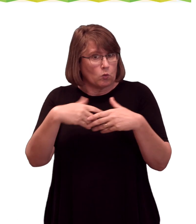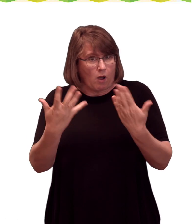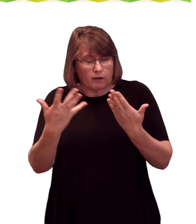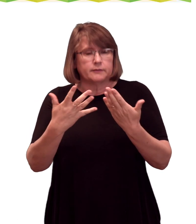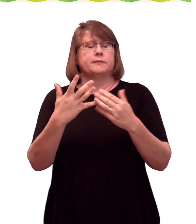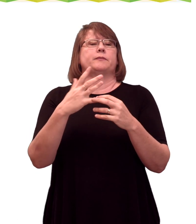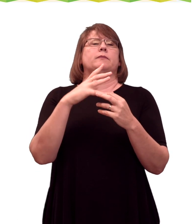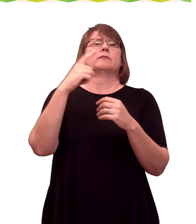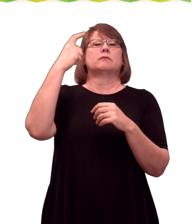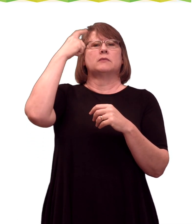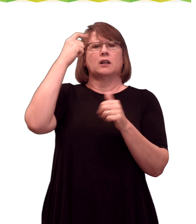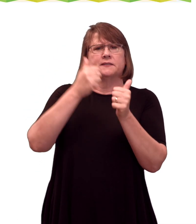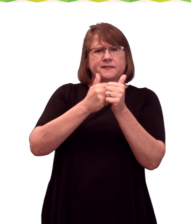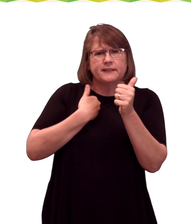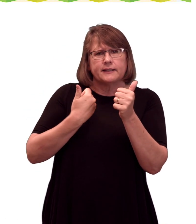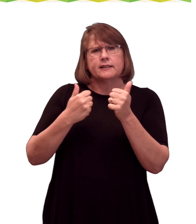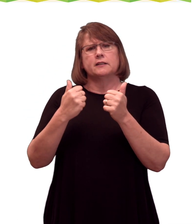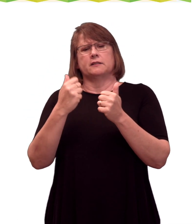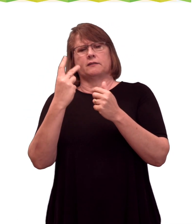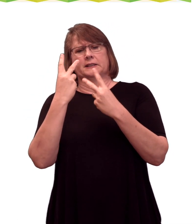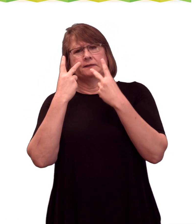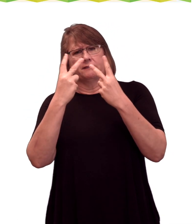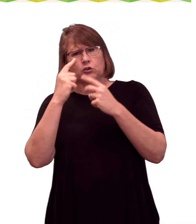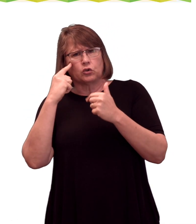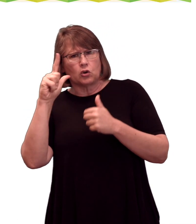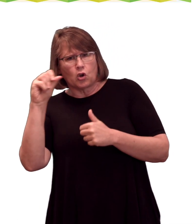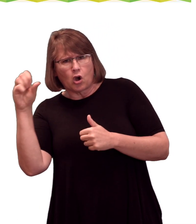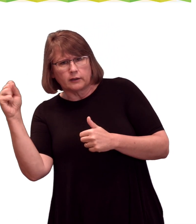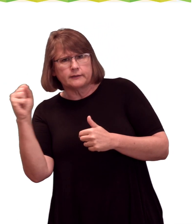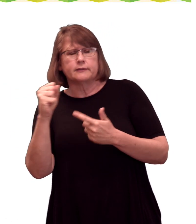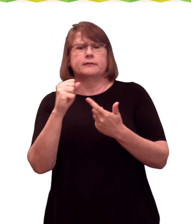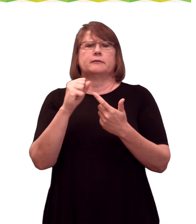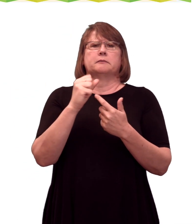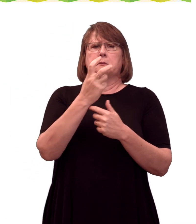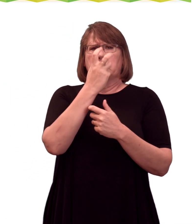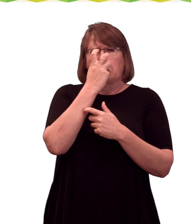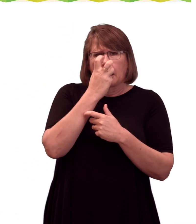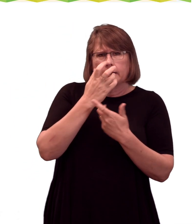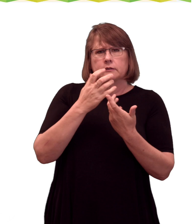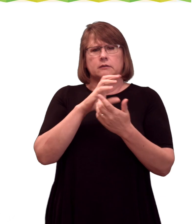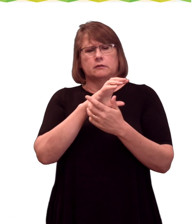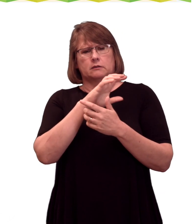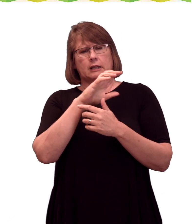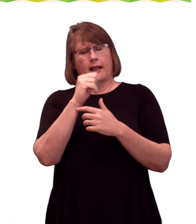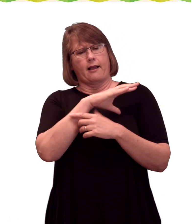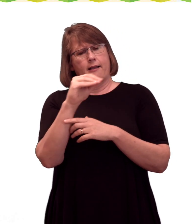Disabilities may include those such as a cognitive delay, vision loss or blindness,